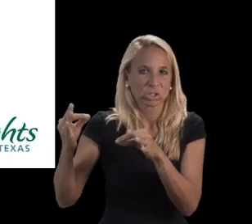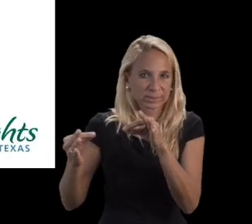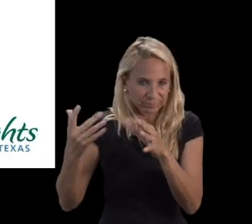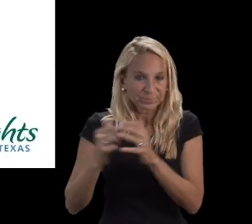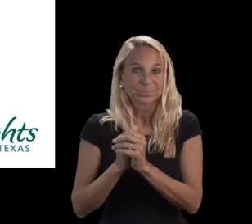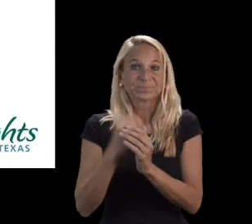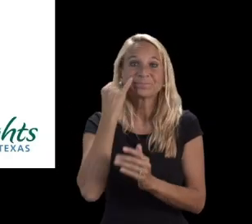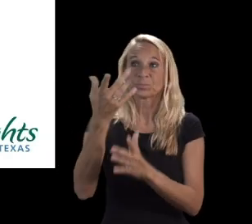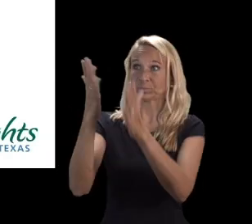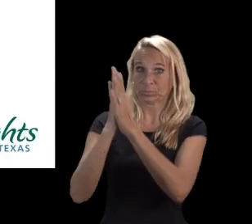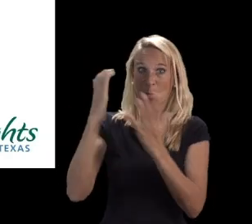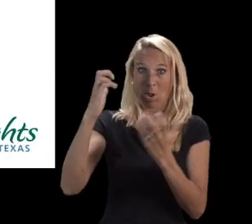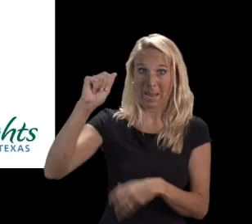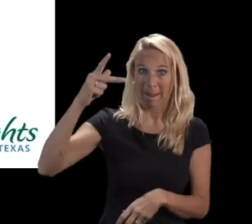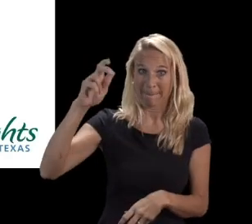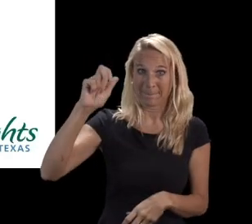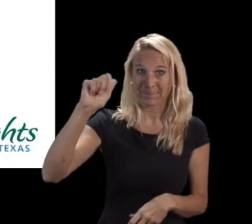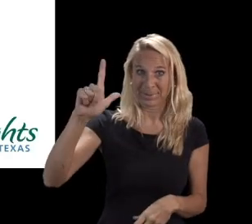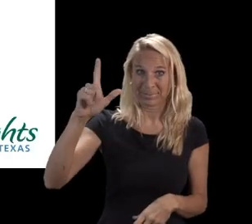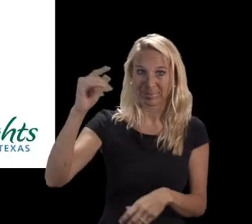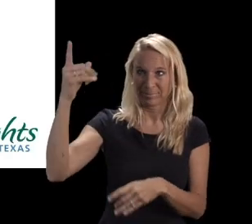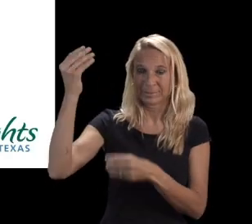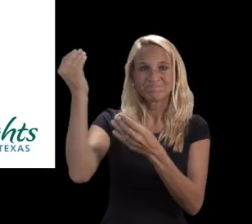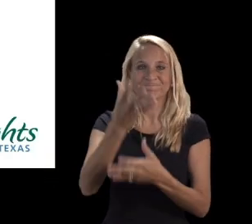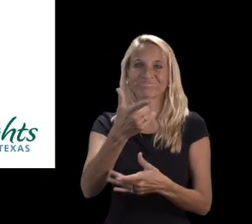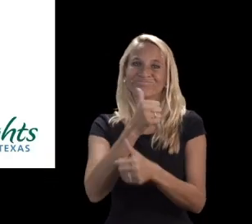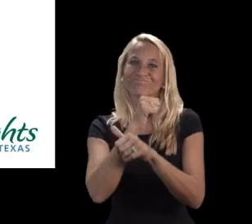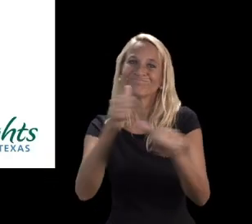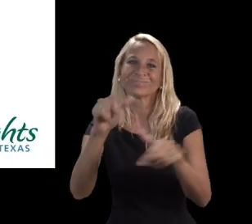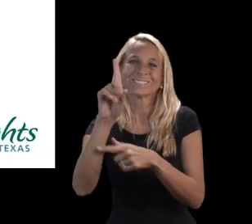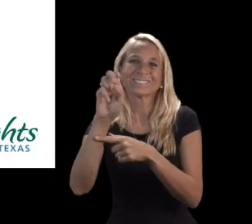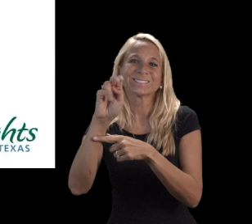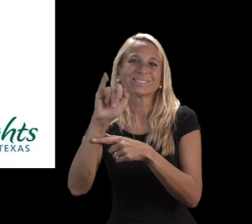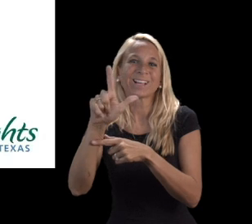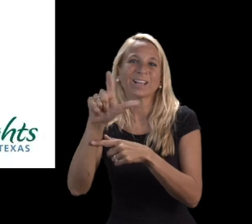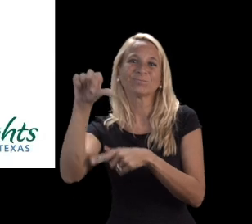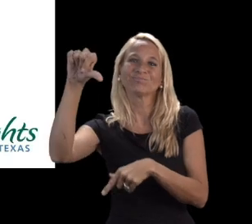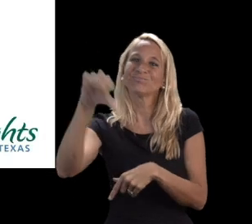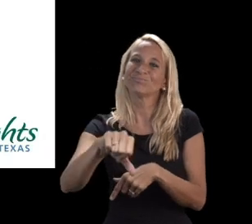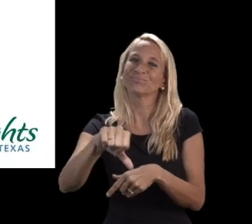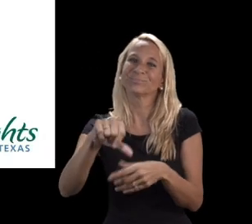you've requested an appeal, you've gotten a file denial notice, now you know